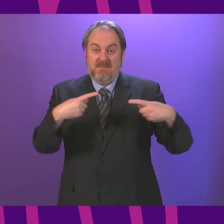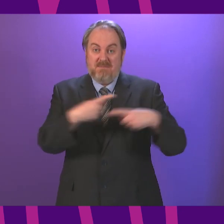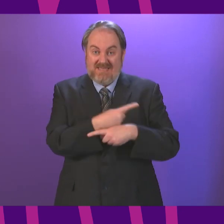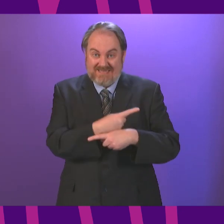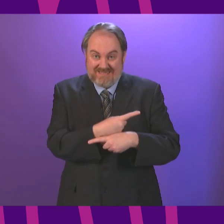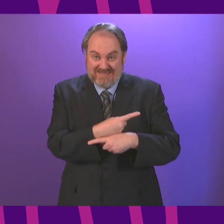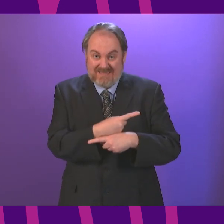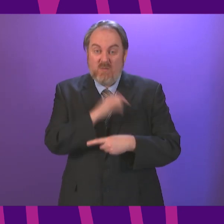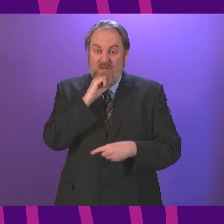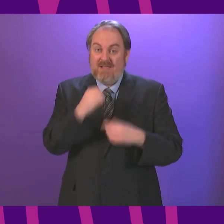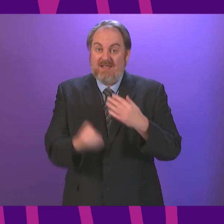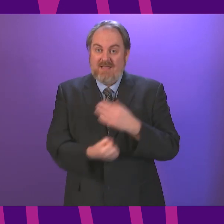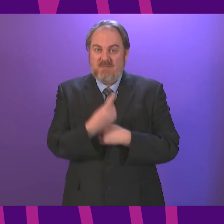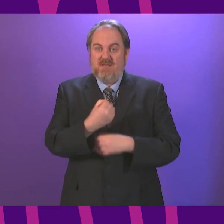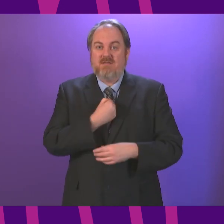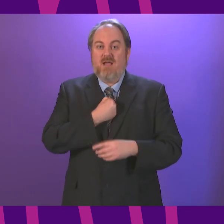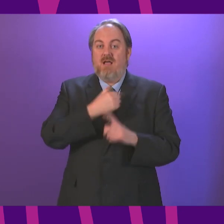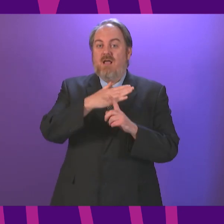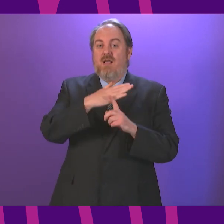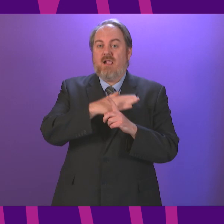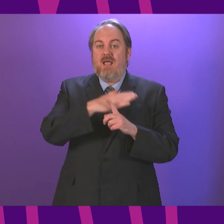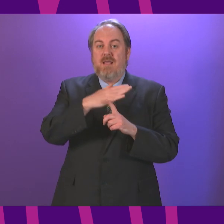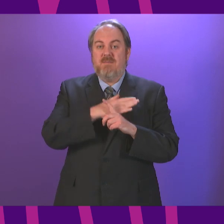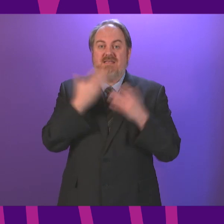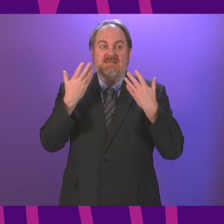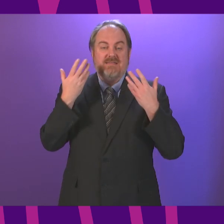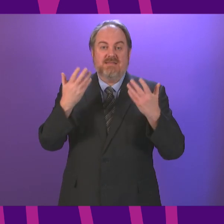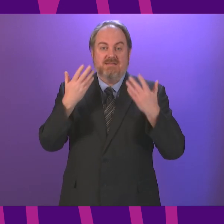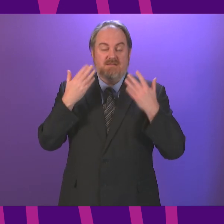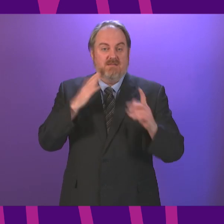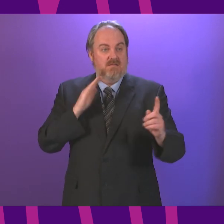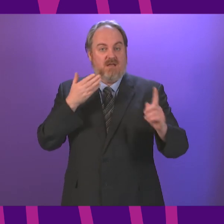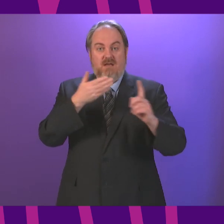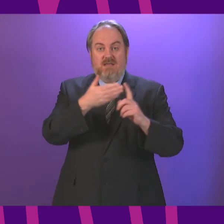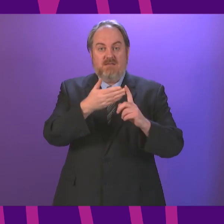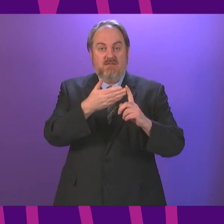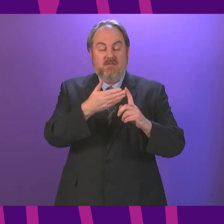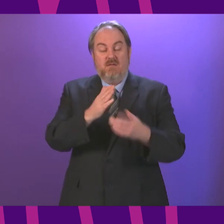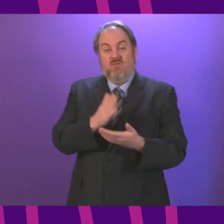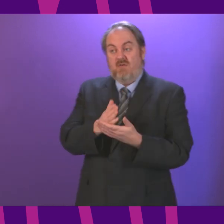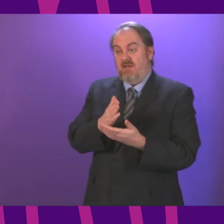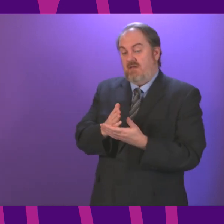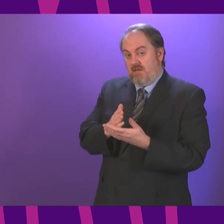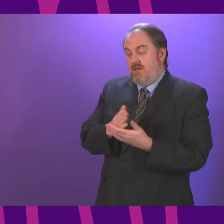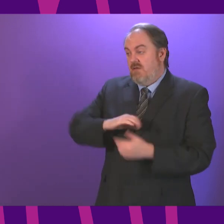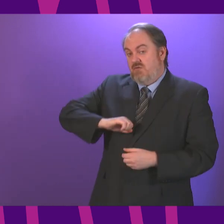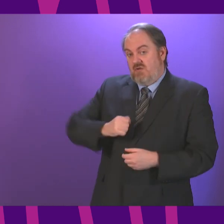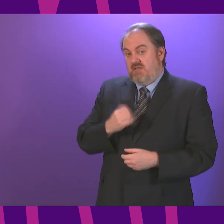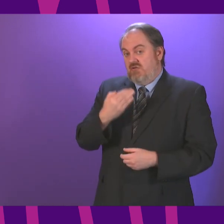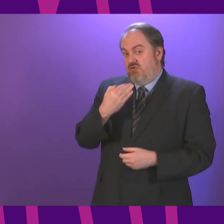different future. This week, Scotland’s Climate Assembly, which was established under a Scottish Green Party amendment to what became the Climate Change (Emissions Reduction Targets) (Scotland)